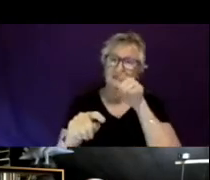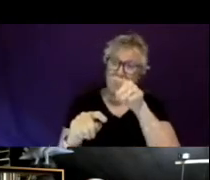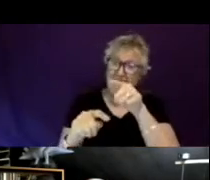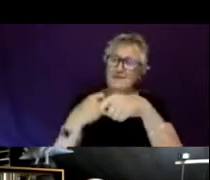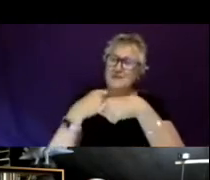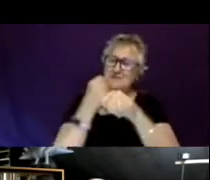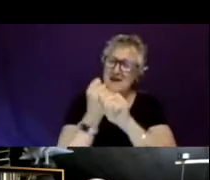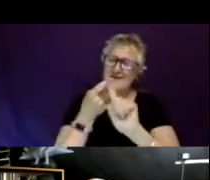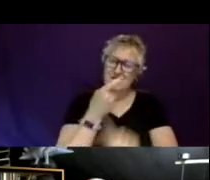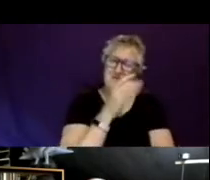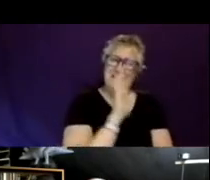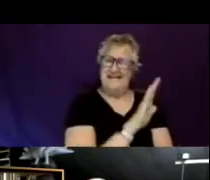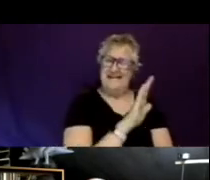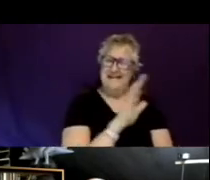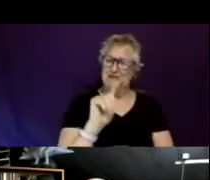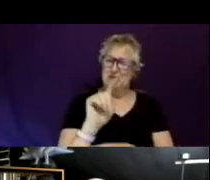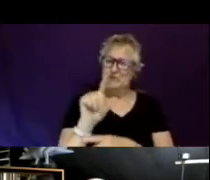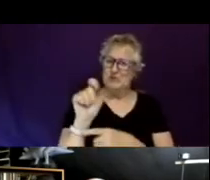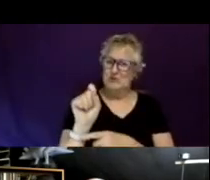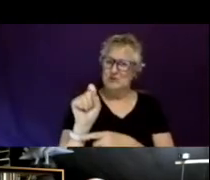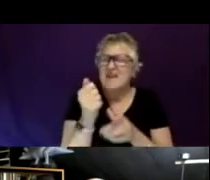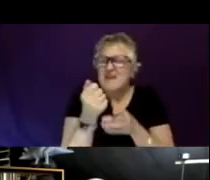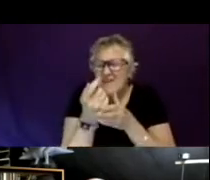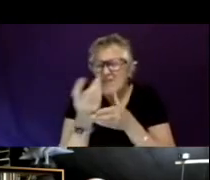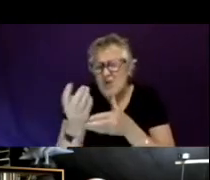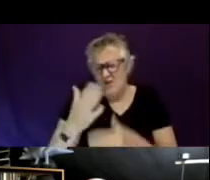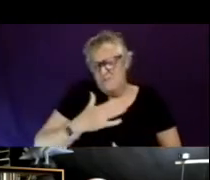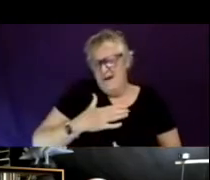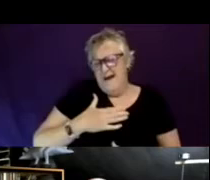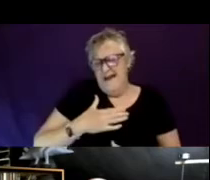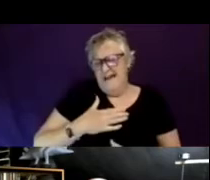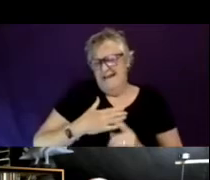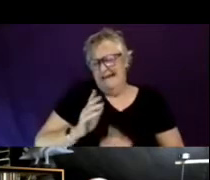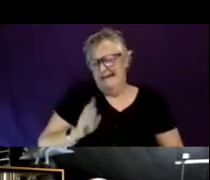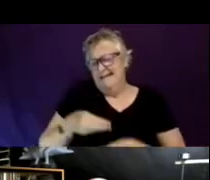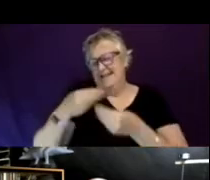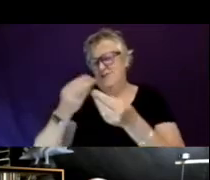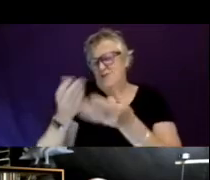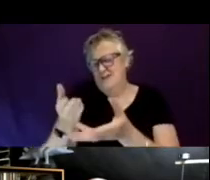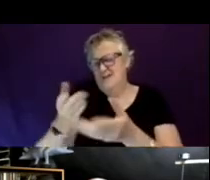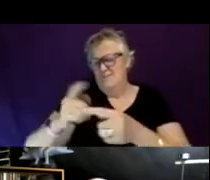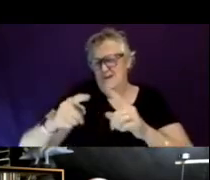There's a few things of my own that I contributed to it, but uh, but it was kind of fun.